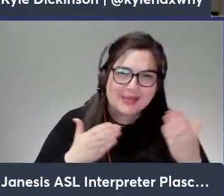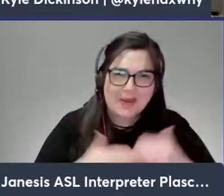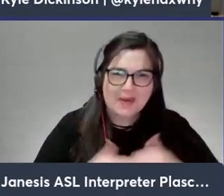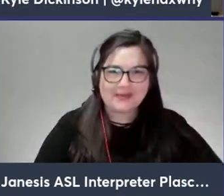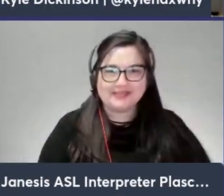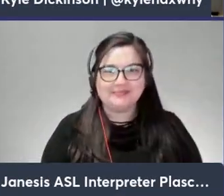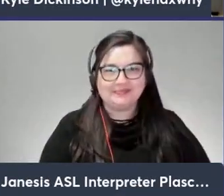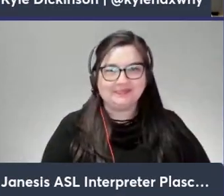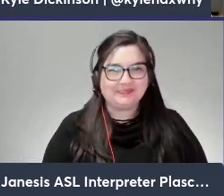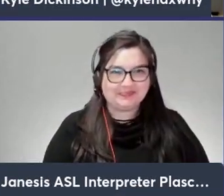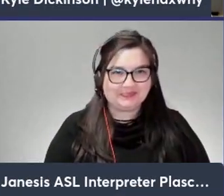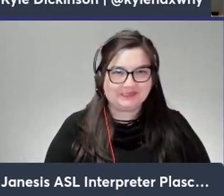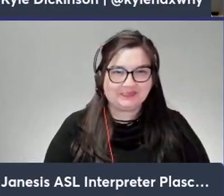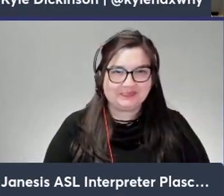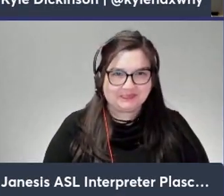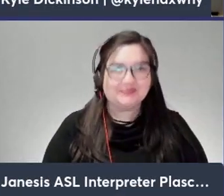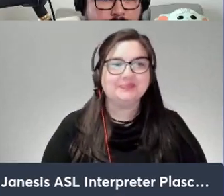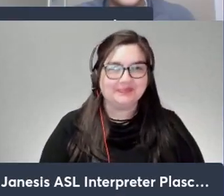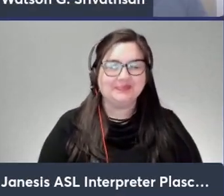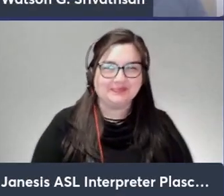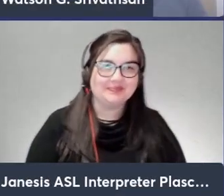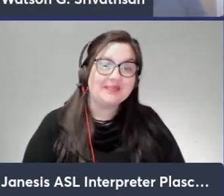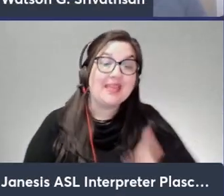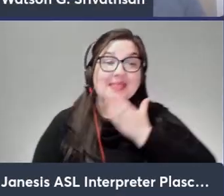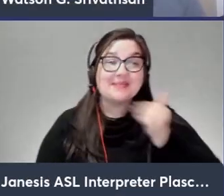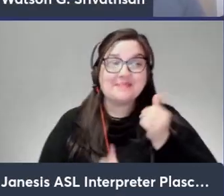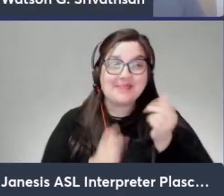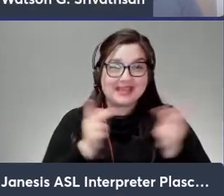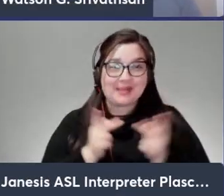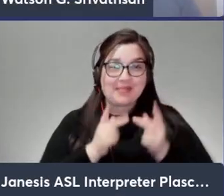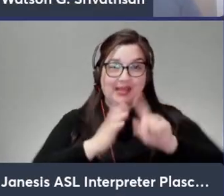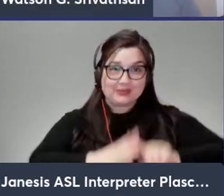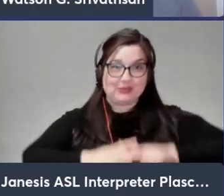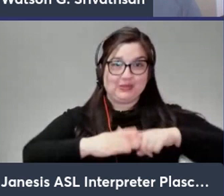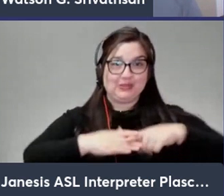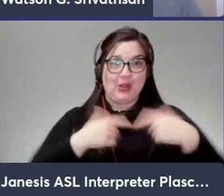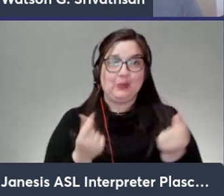So, the best place to start is with Amazon Translate,